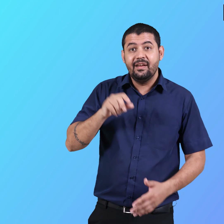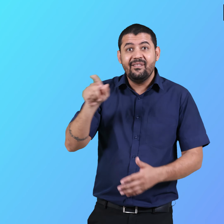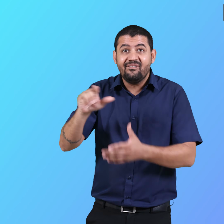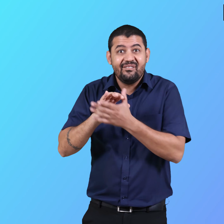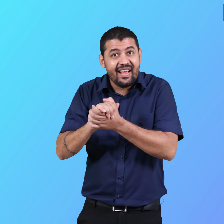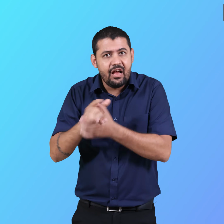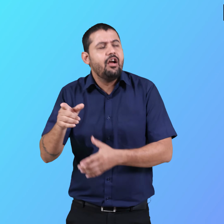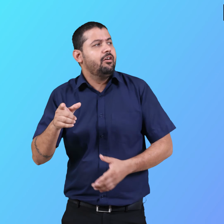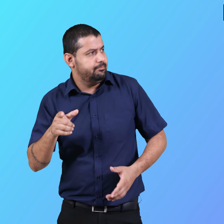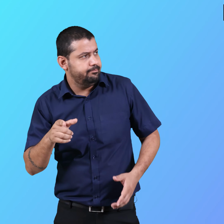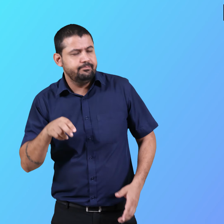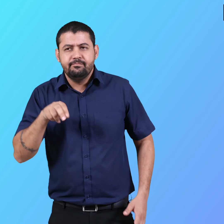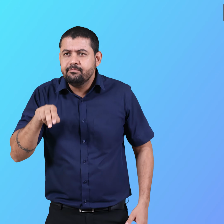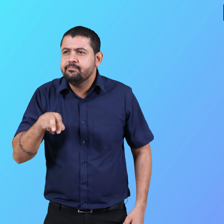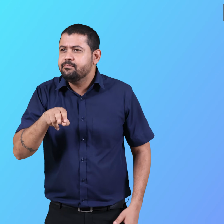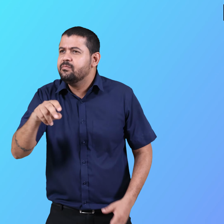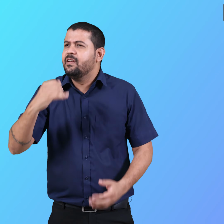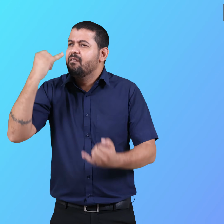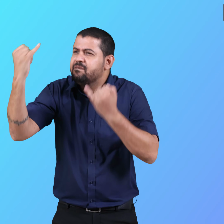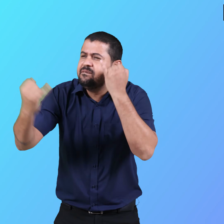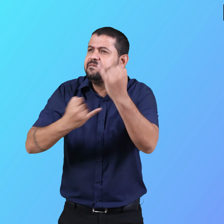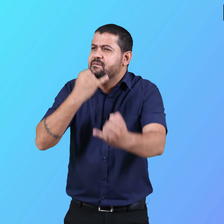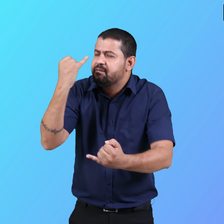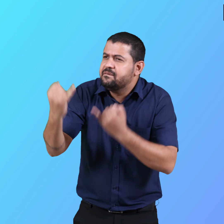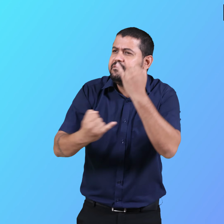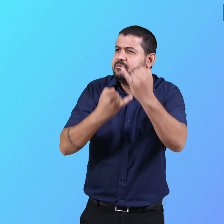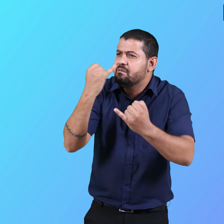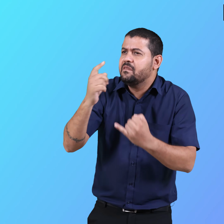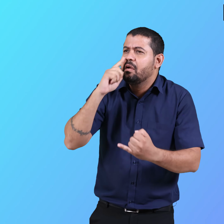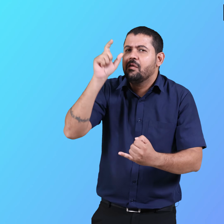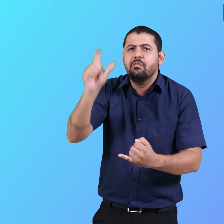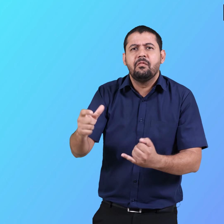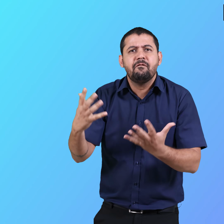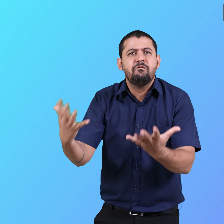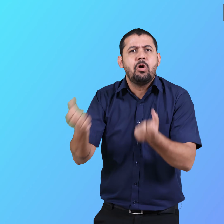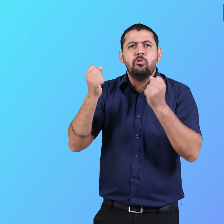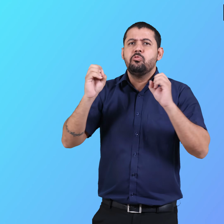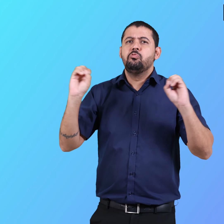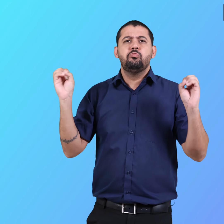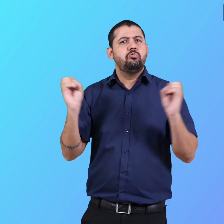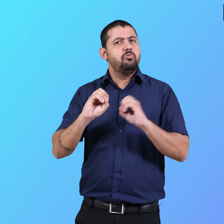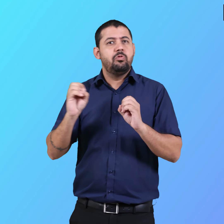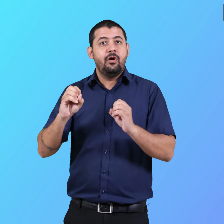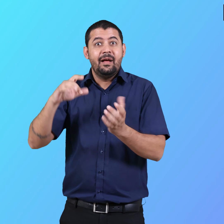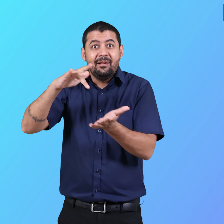He told Hirah to get the things he had given her to keep until she received the goat. But Hirah could not find her.